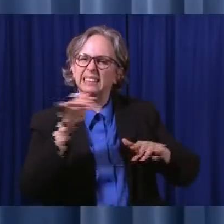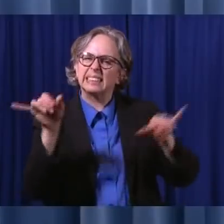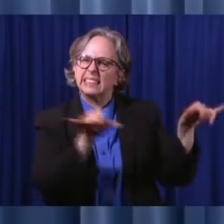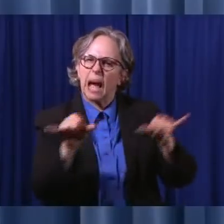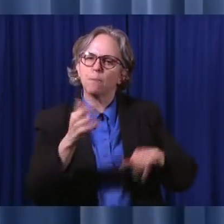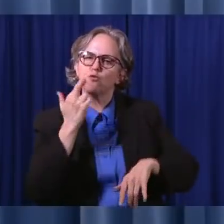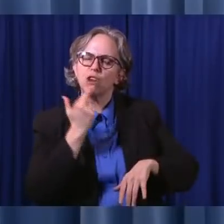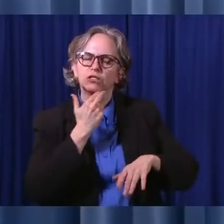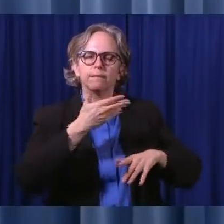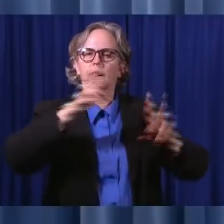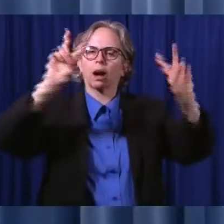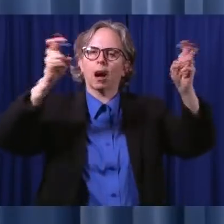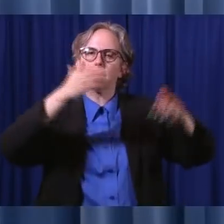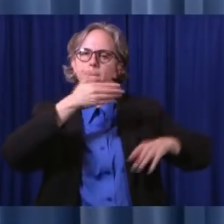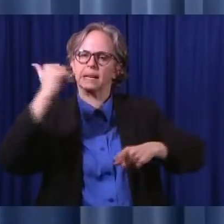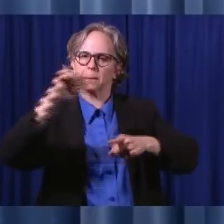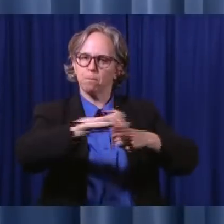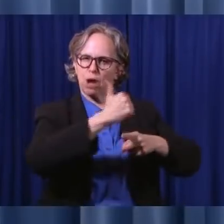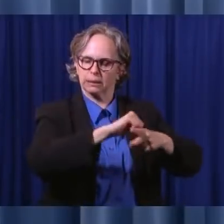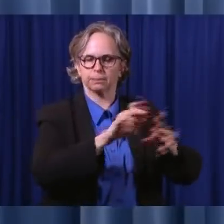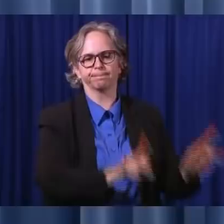WE CAN GO ON WITH THE